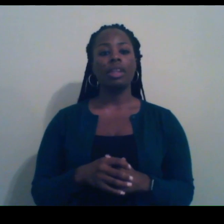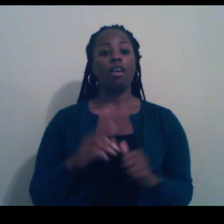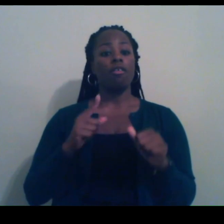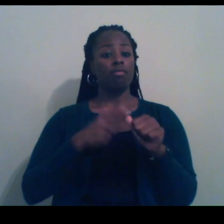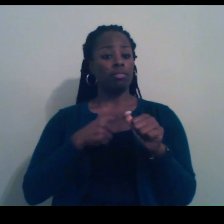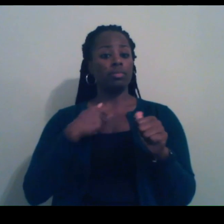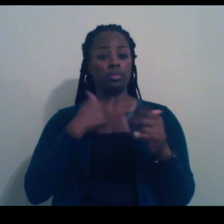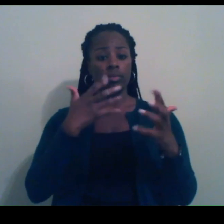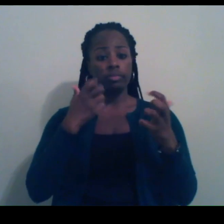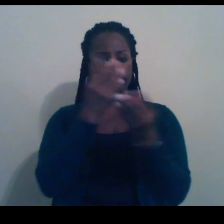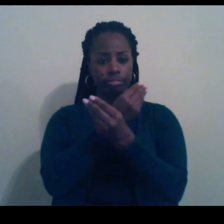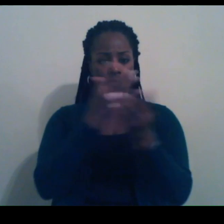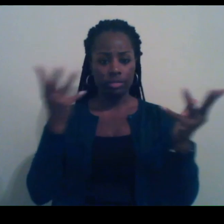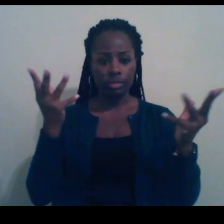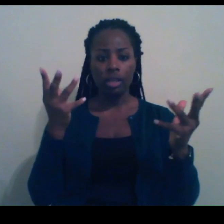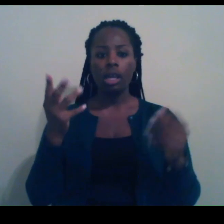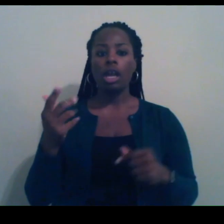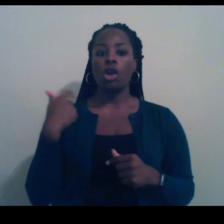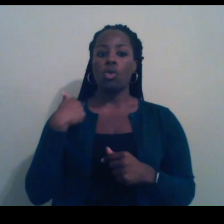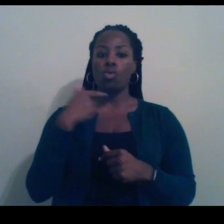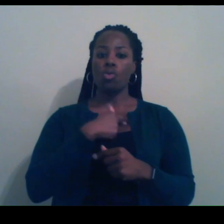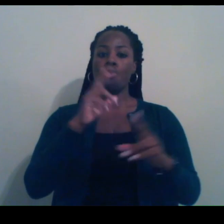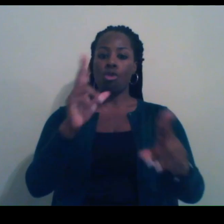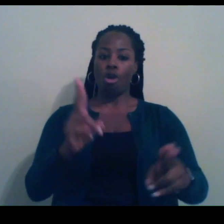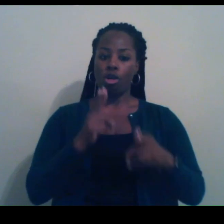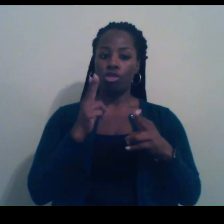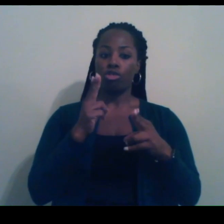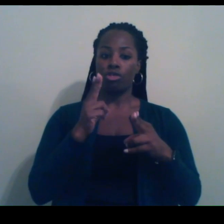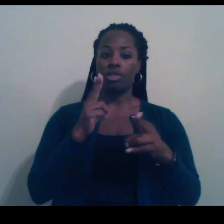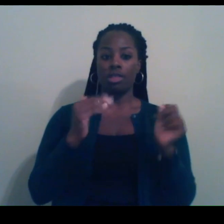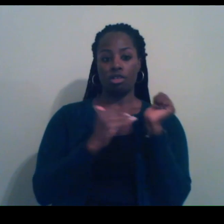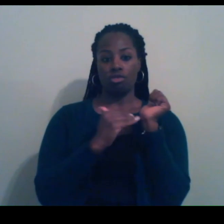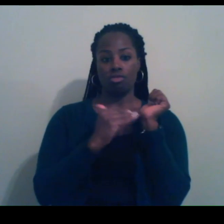how delighted we are that Ambassador Birx is gonna be leading coordinating